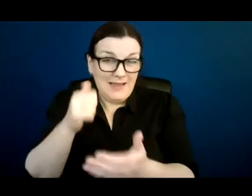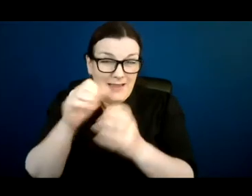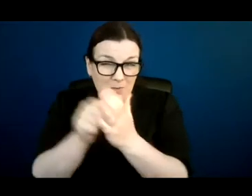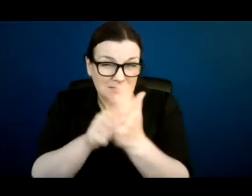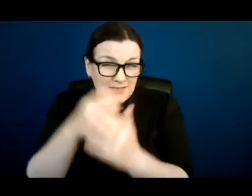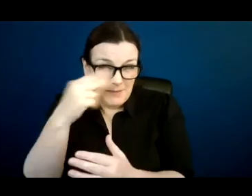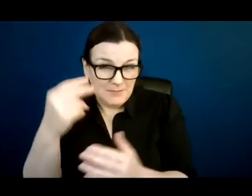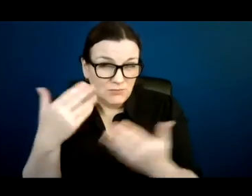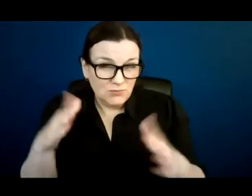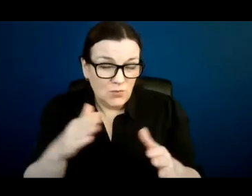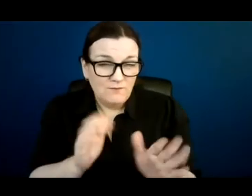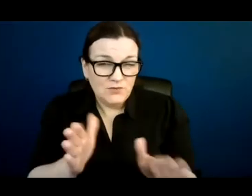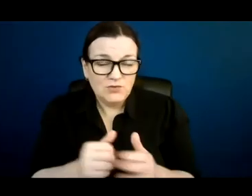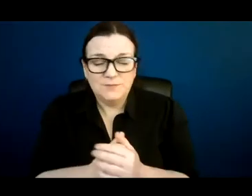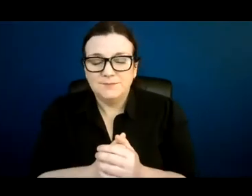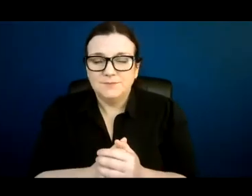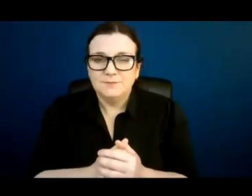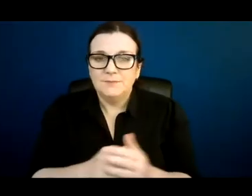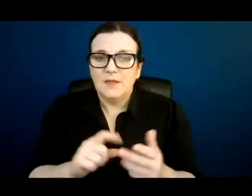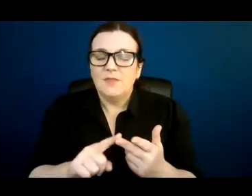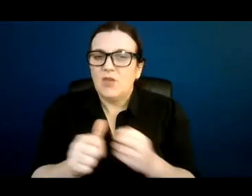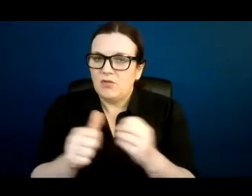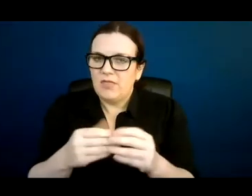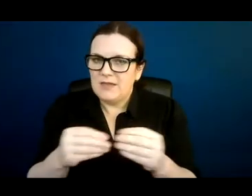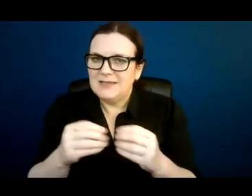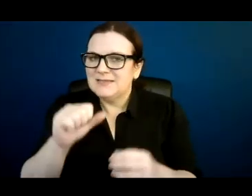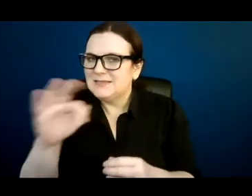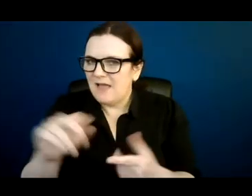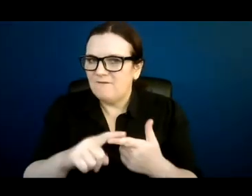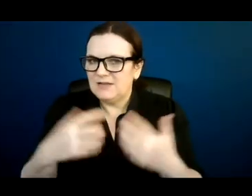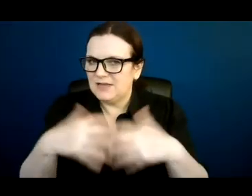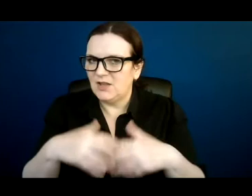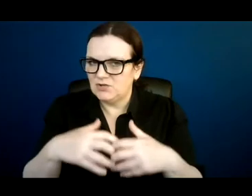the other concern I have is staff and technology, clearly we are going to be extraordinarily busy,